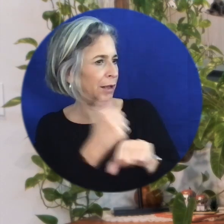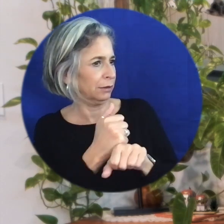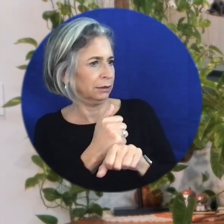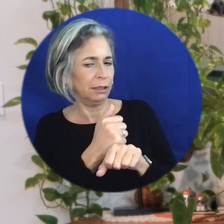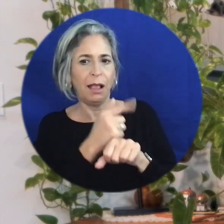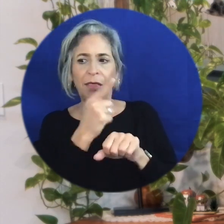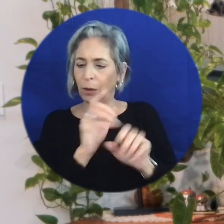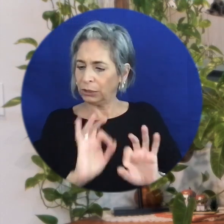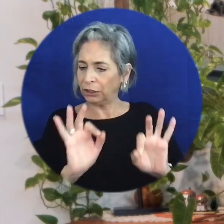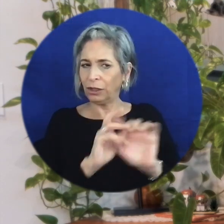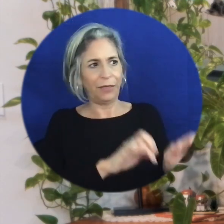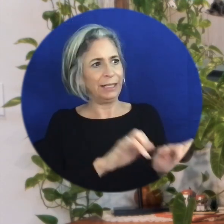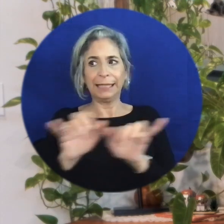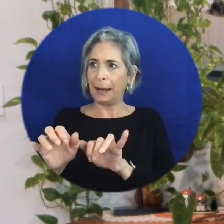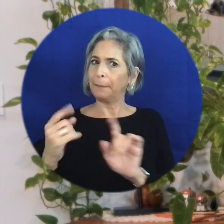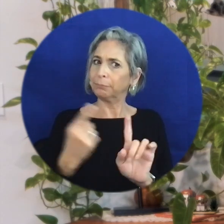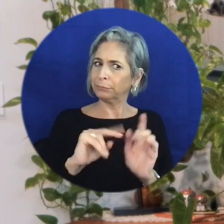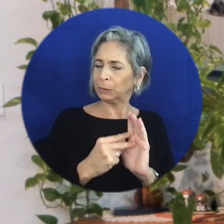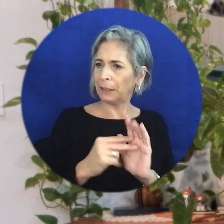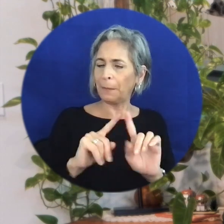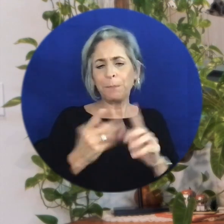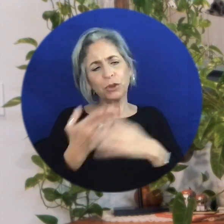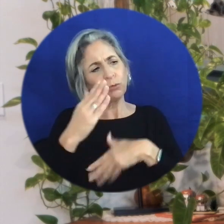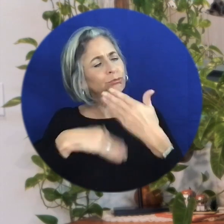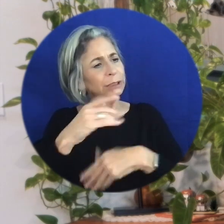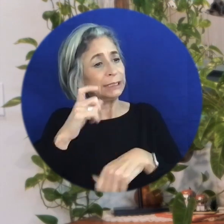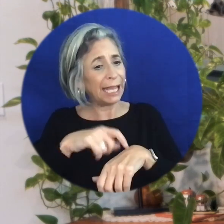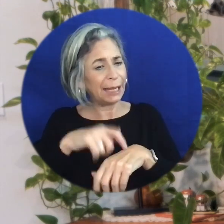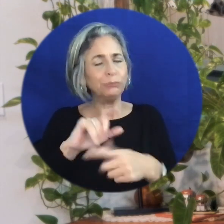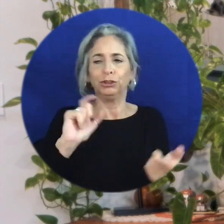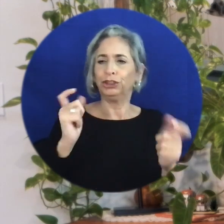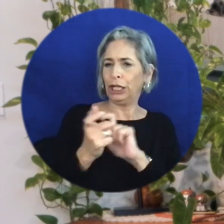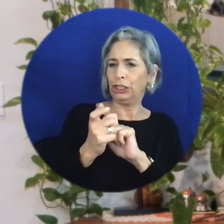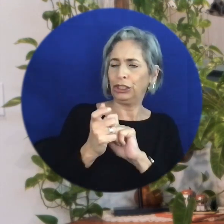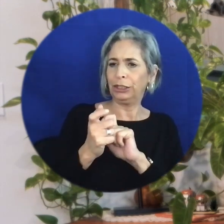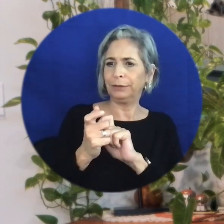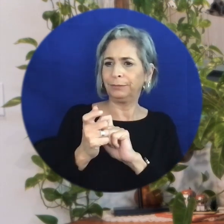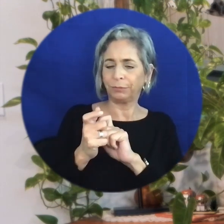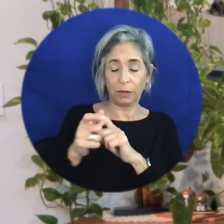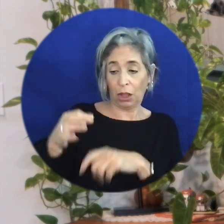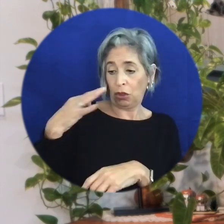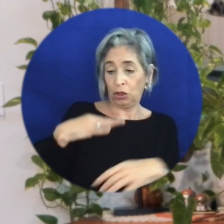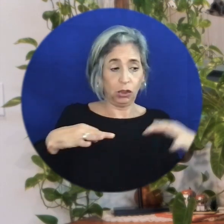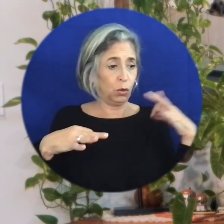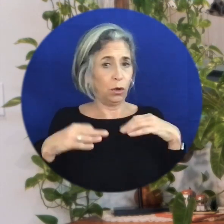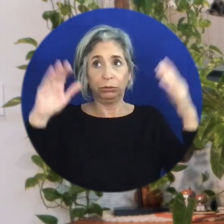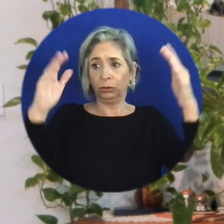In fact, for all intents and purposes they were essentially the same. Over time, this has changed.